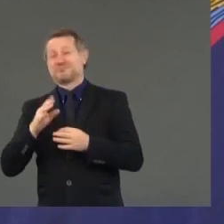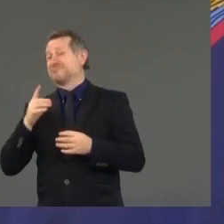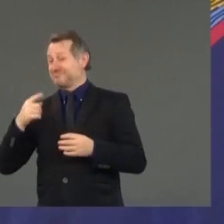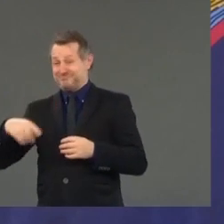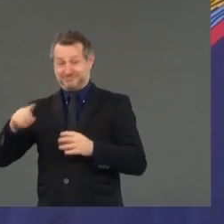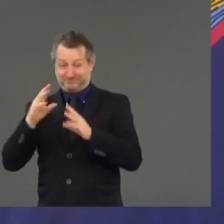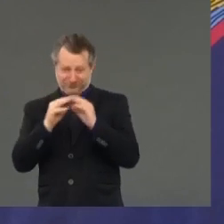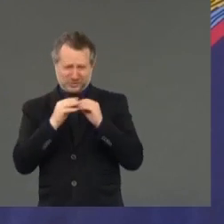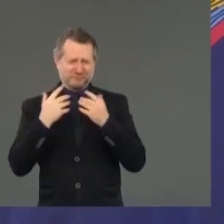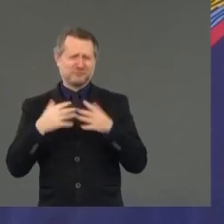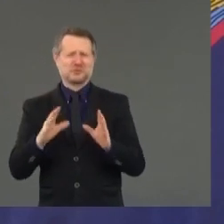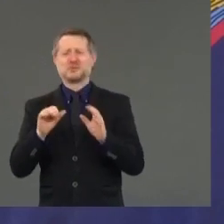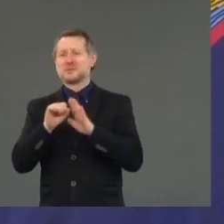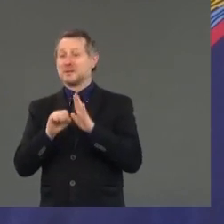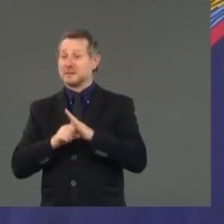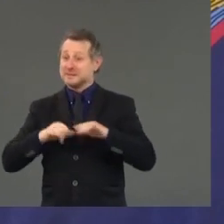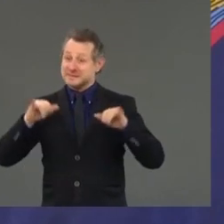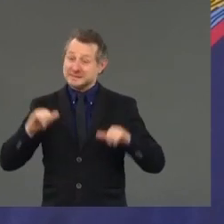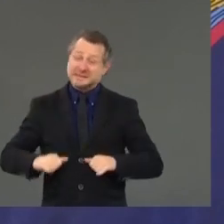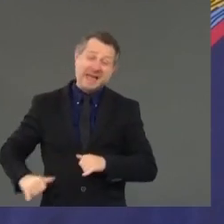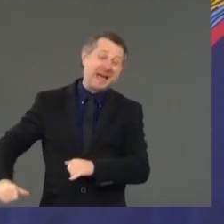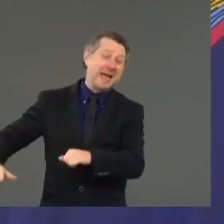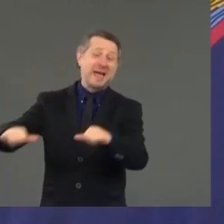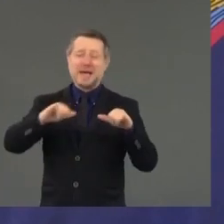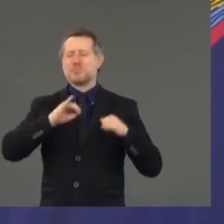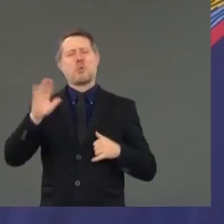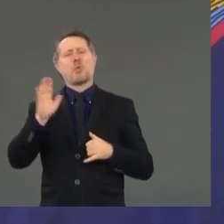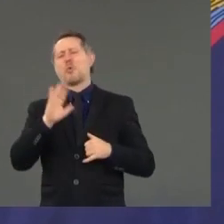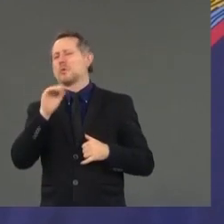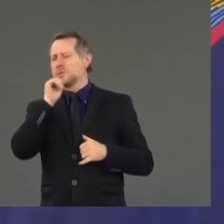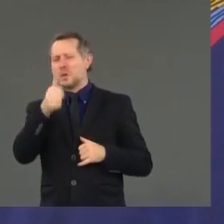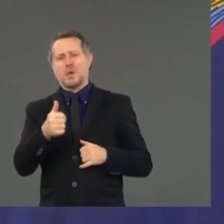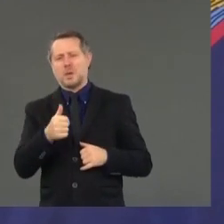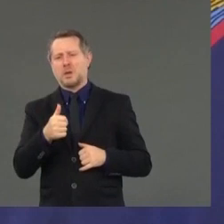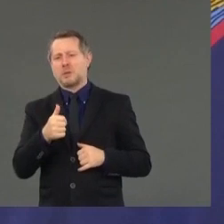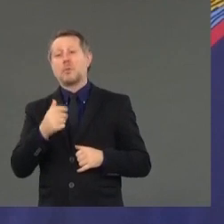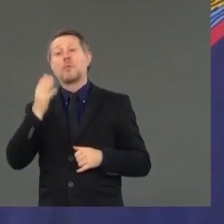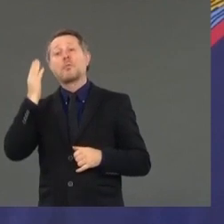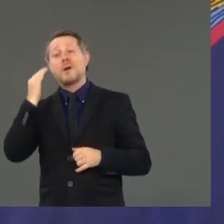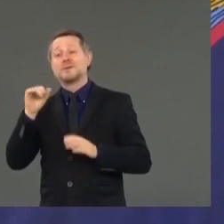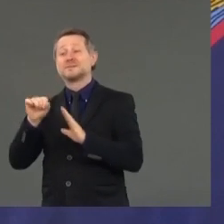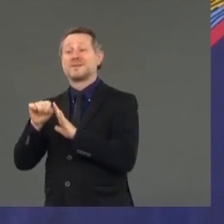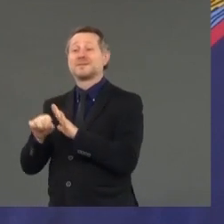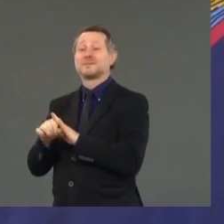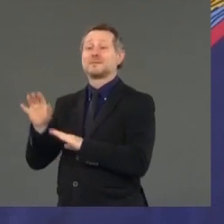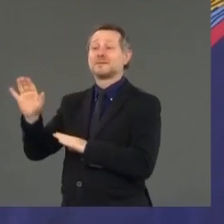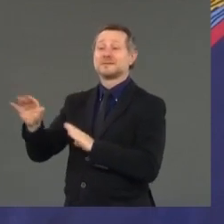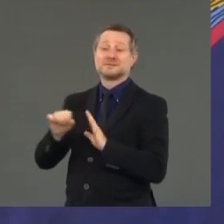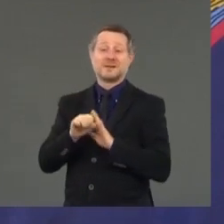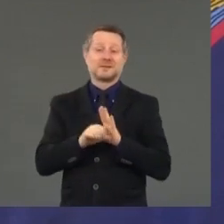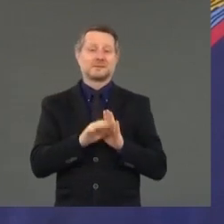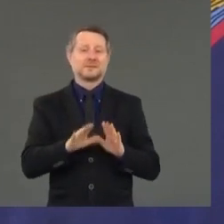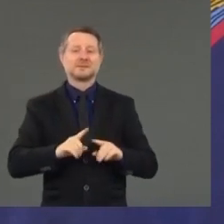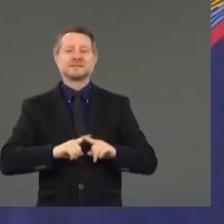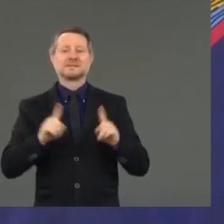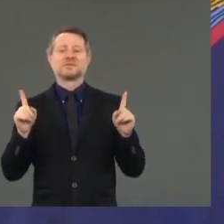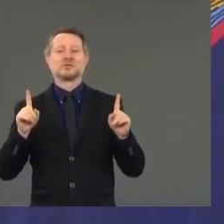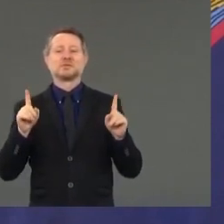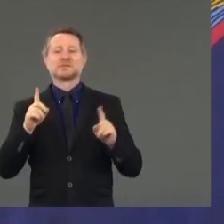WE ARE COORDINATING WITH ALL THE REGIONS. WE SAID FROM DAY ONE COORDINATION AND COLLABORATION DOES NOT MEAN UNIFORMITY.